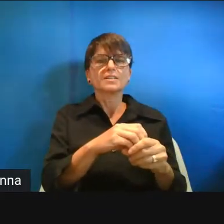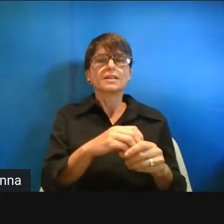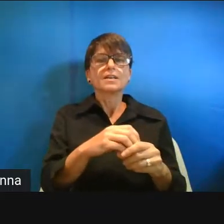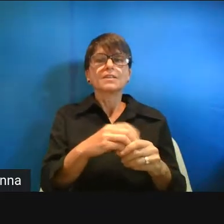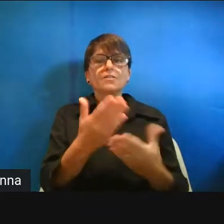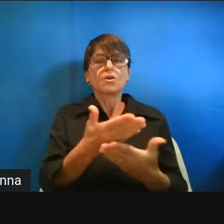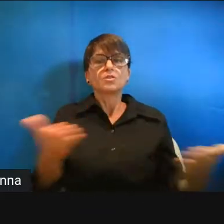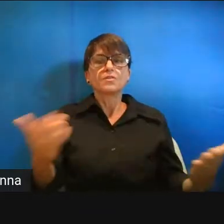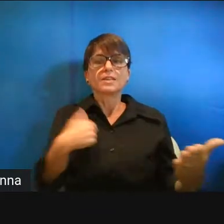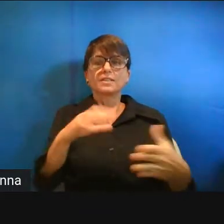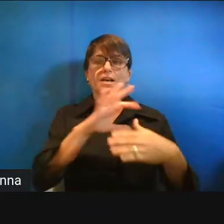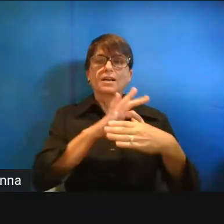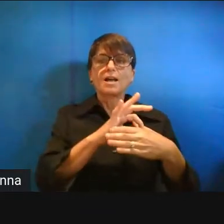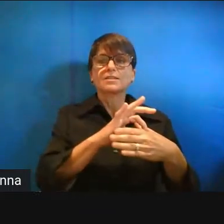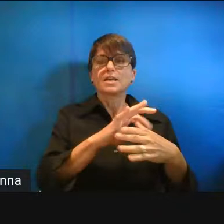make WordPress .com.